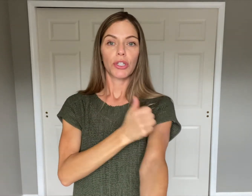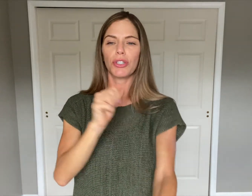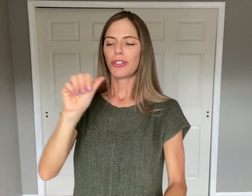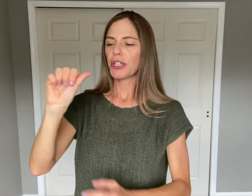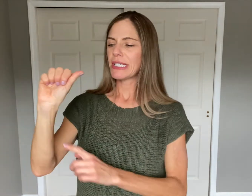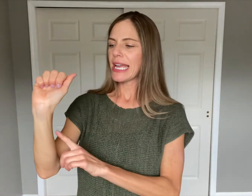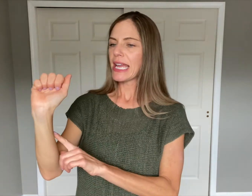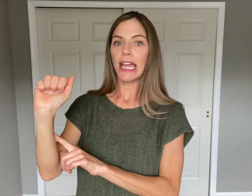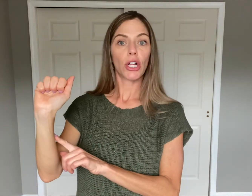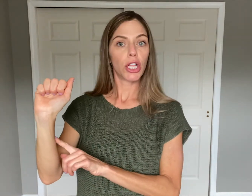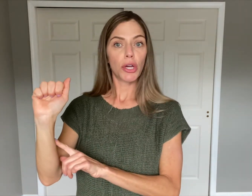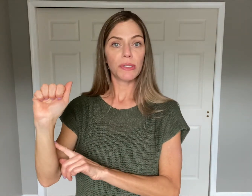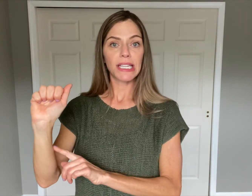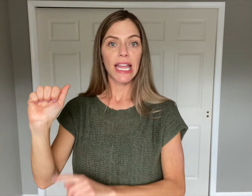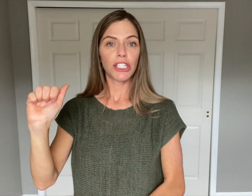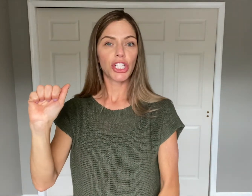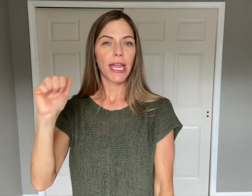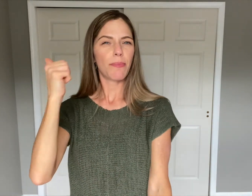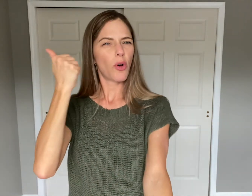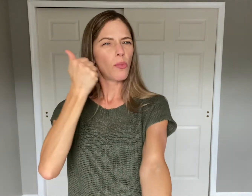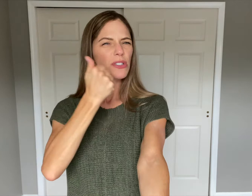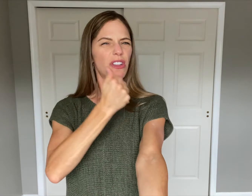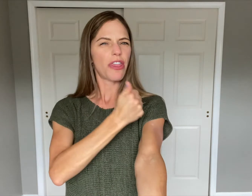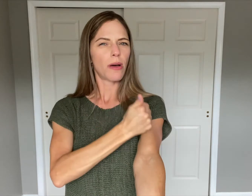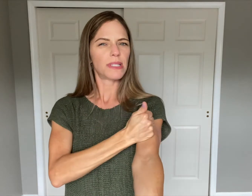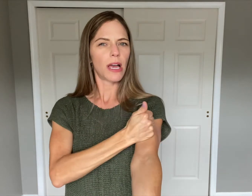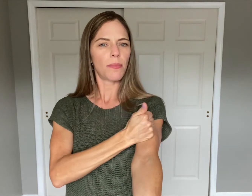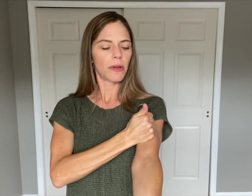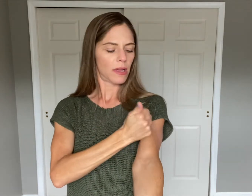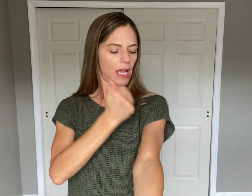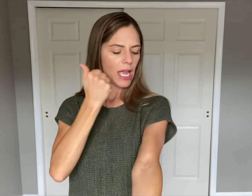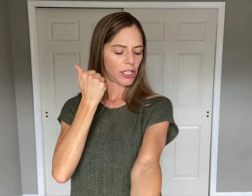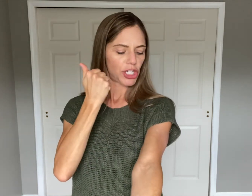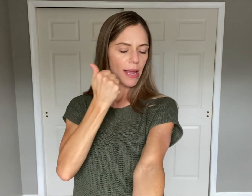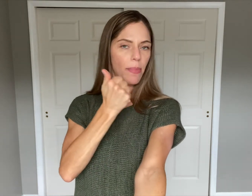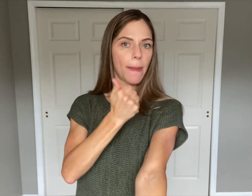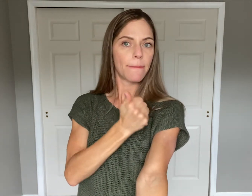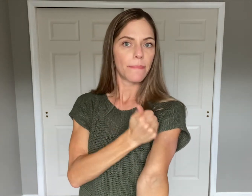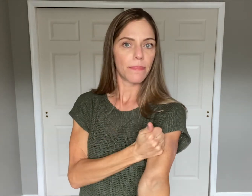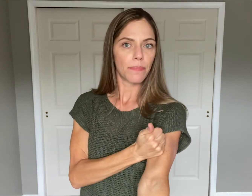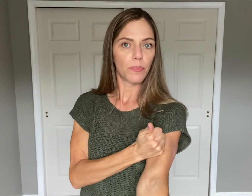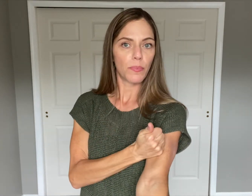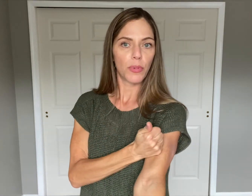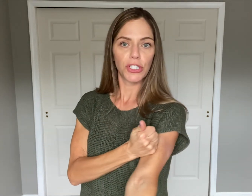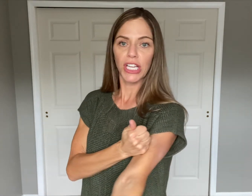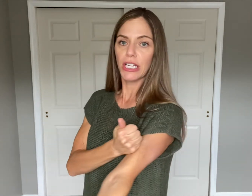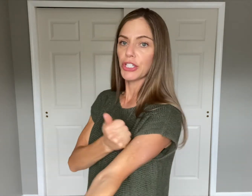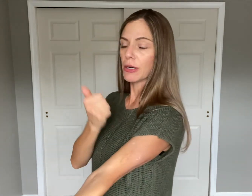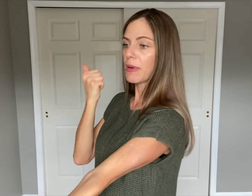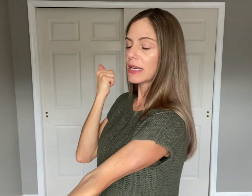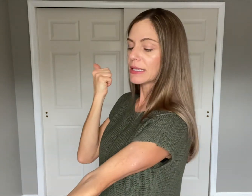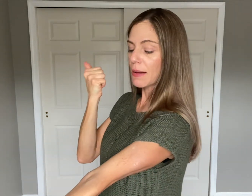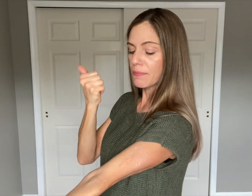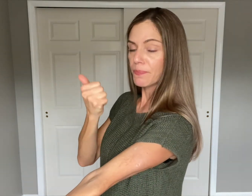So you're taking a closed handshape almost a thumbs up handshape pushing it into your bicep.